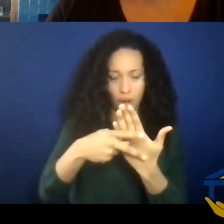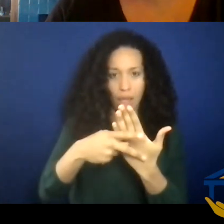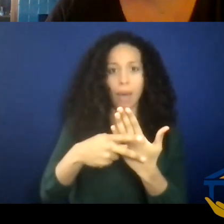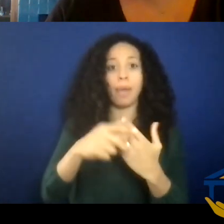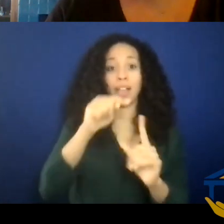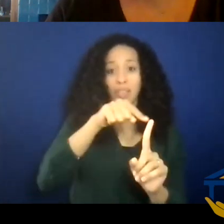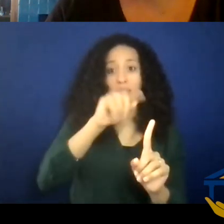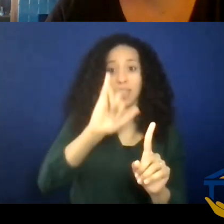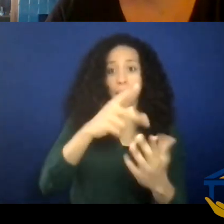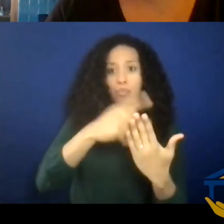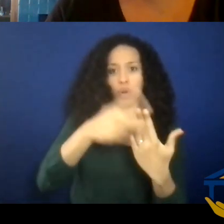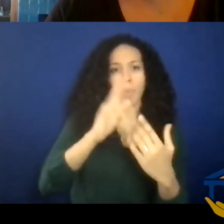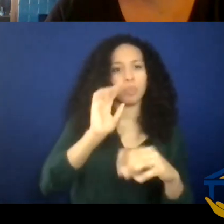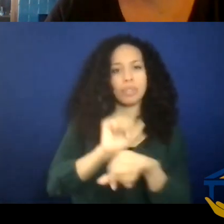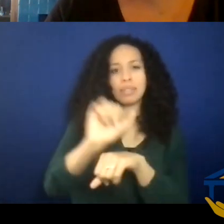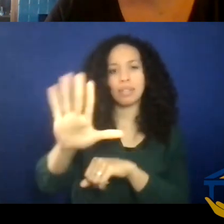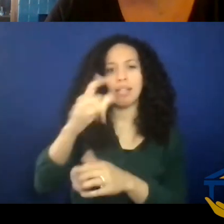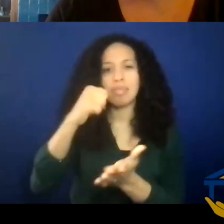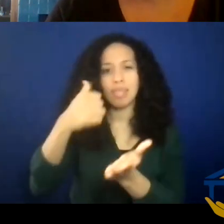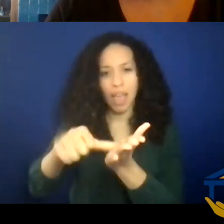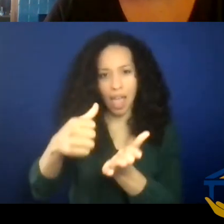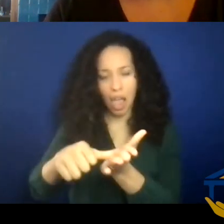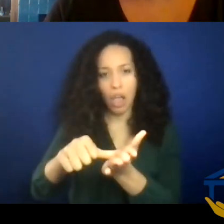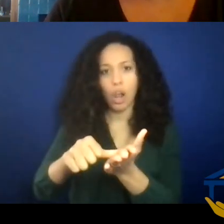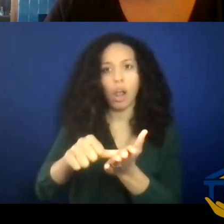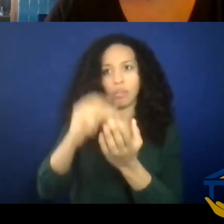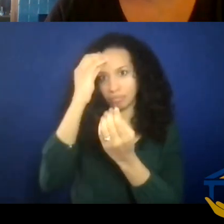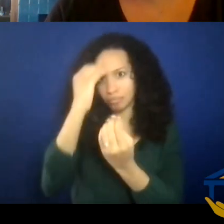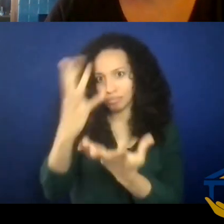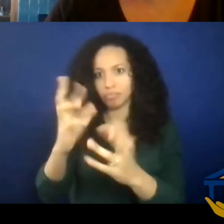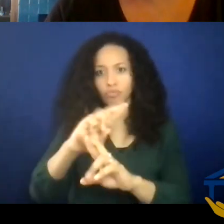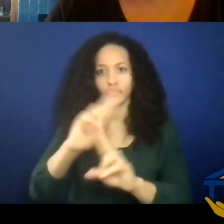to set up what's called a transition meeting. By the end of February,